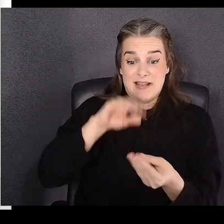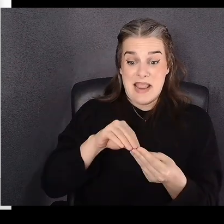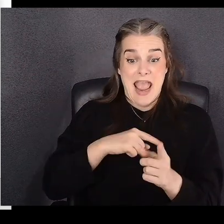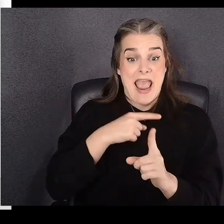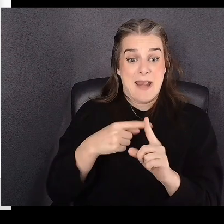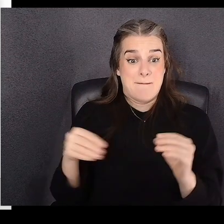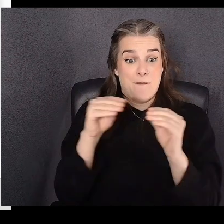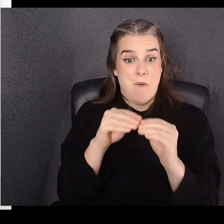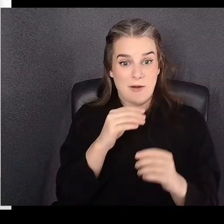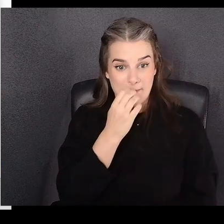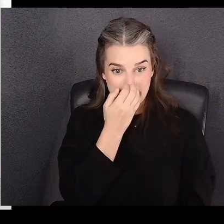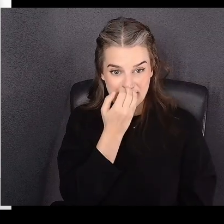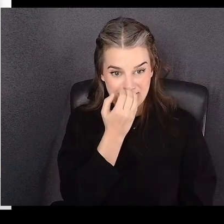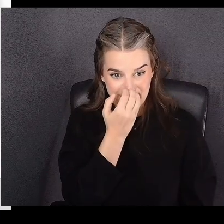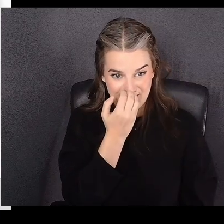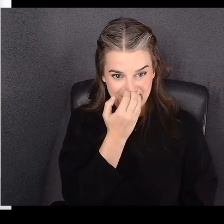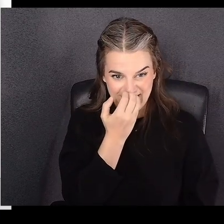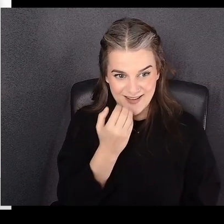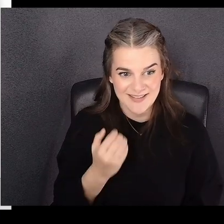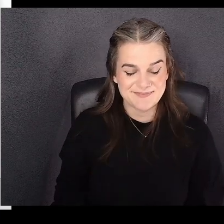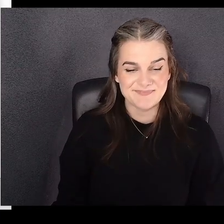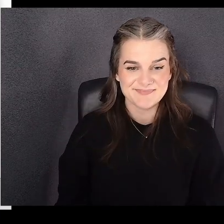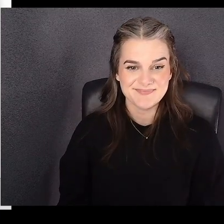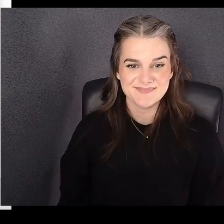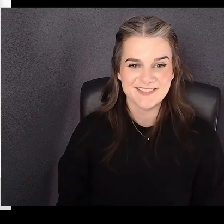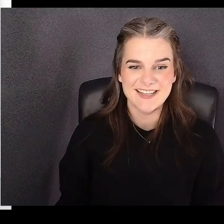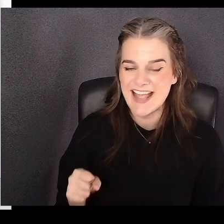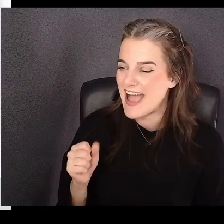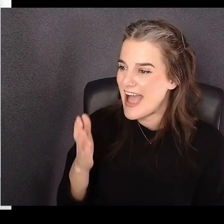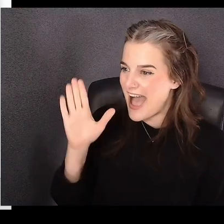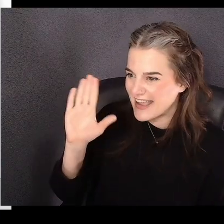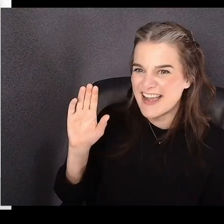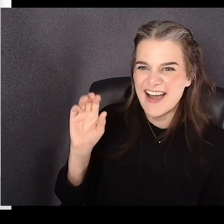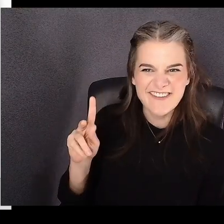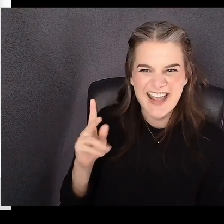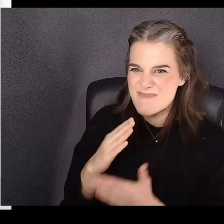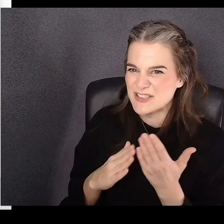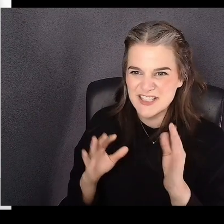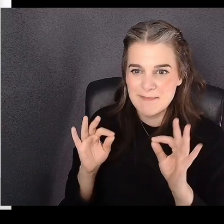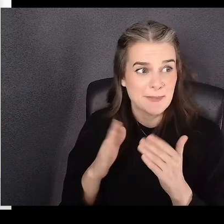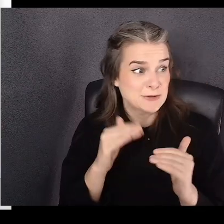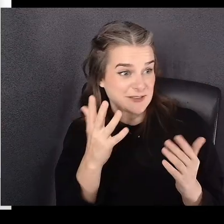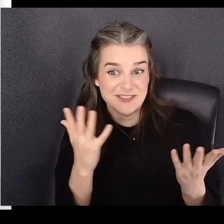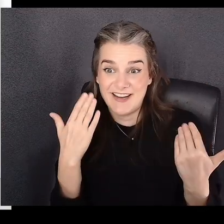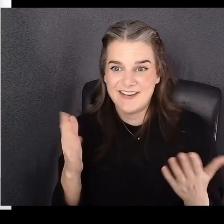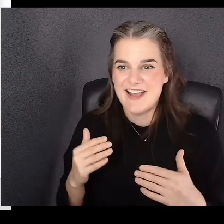[INTERPOSING VOICES] Hi. Yeah, well, partially. That was fantastic. Thank you guys so much for sharing all